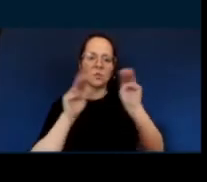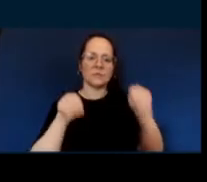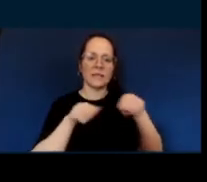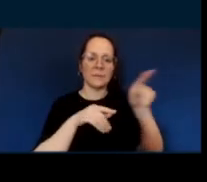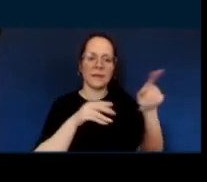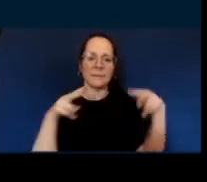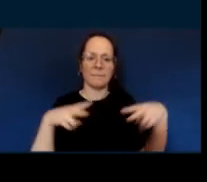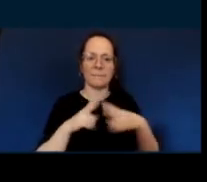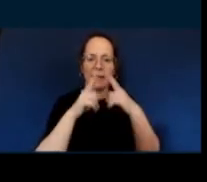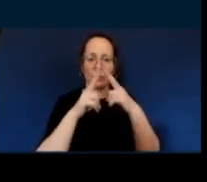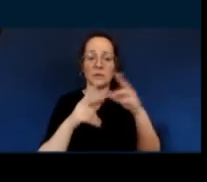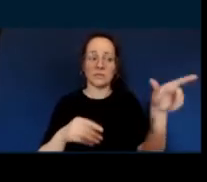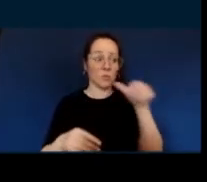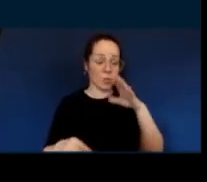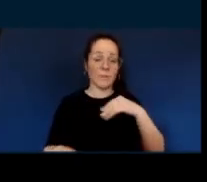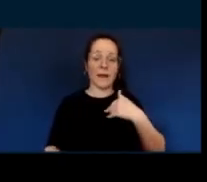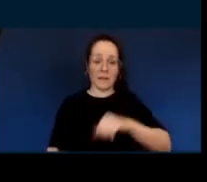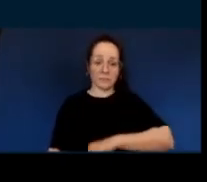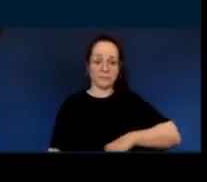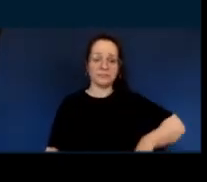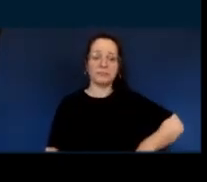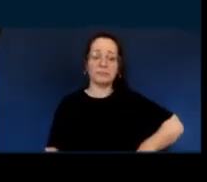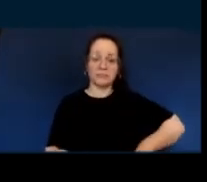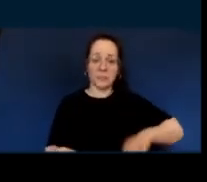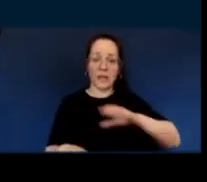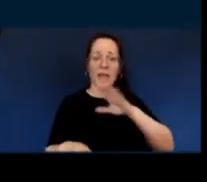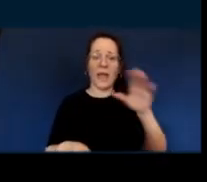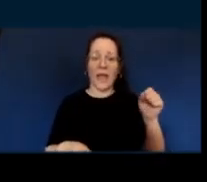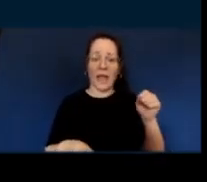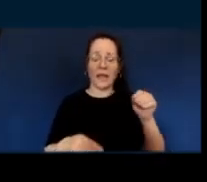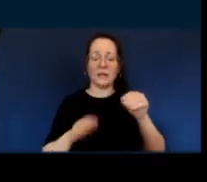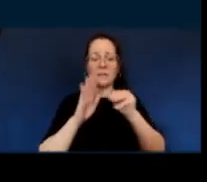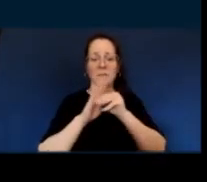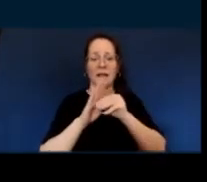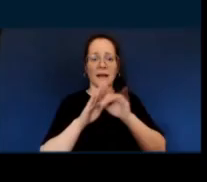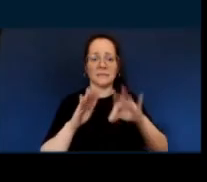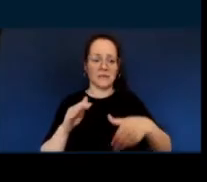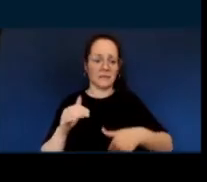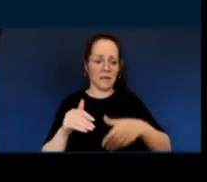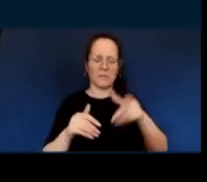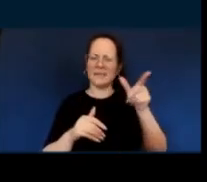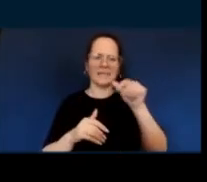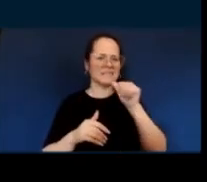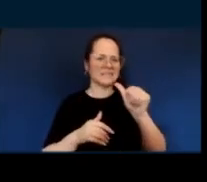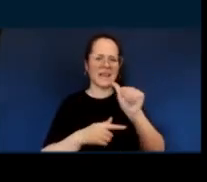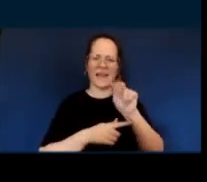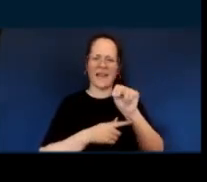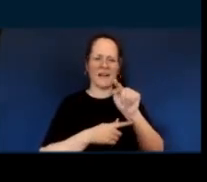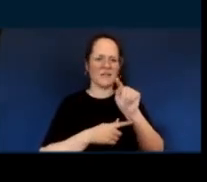INCISION AND A MECHANISM OF A REPLICATED GRAPH, SHE IS THE